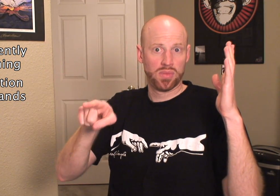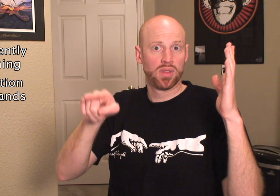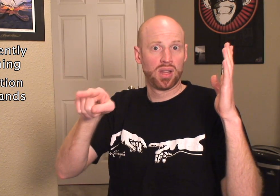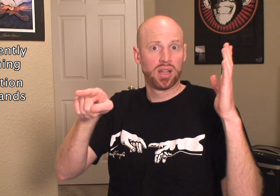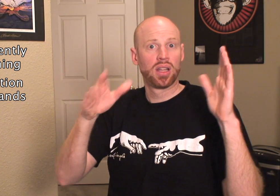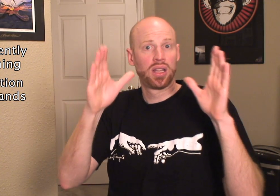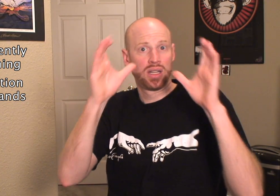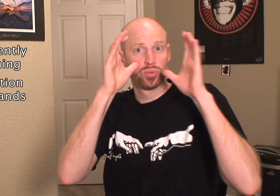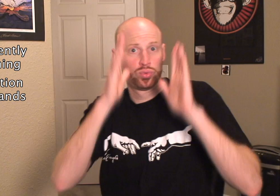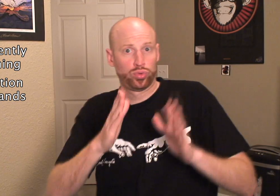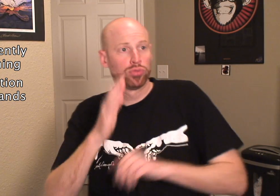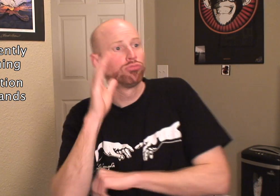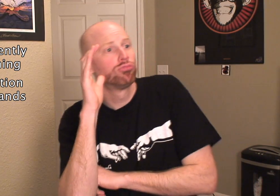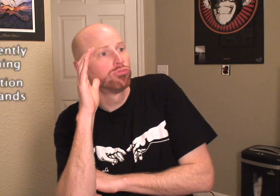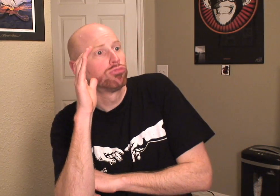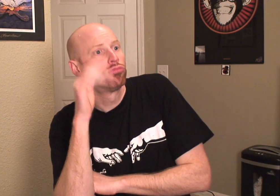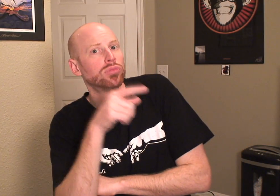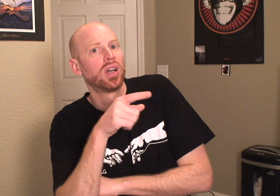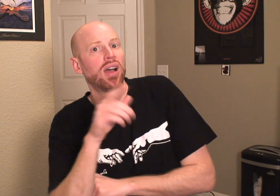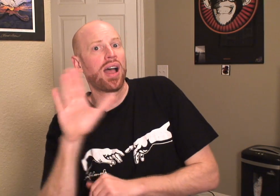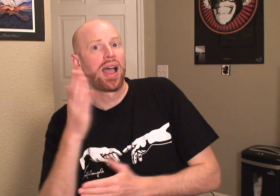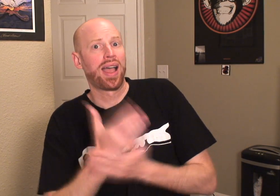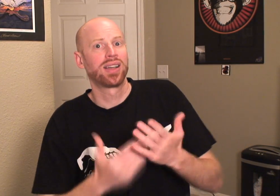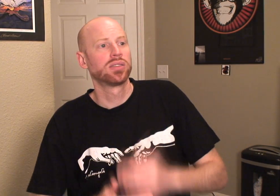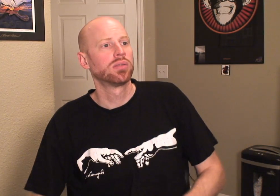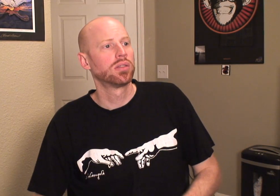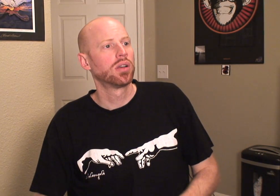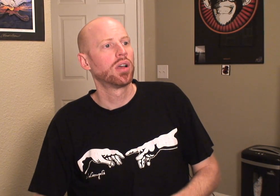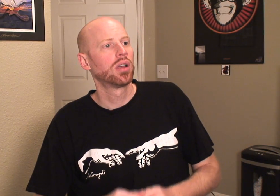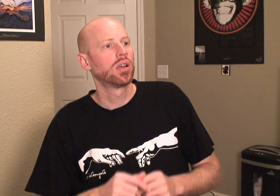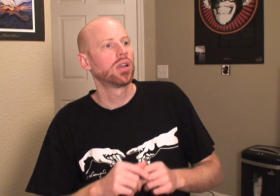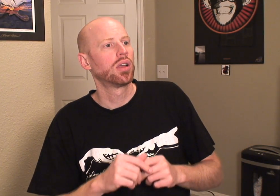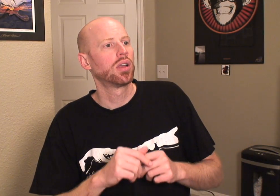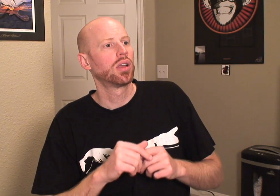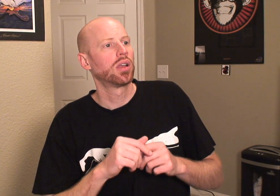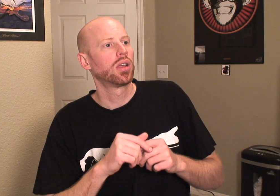that the one currently listening is lifting her/his hands